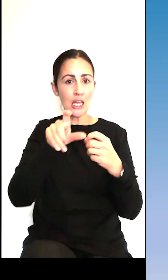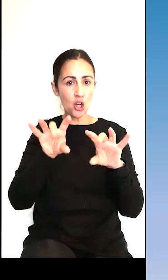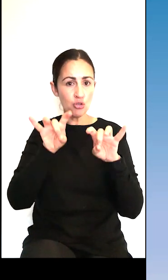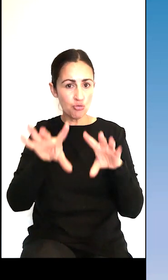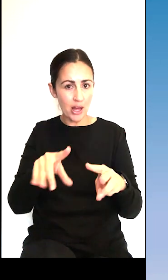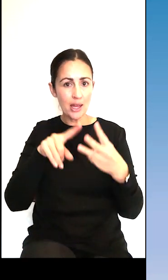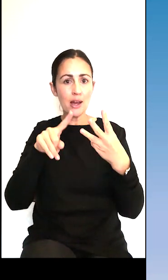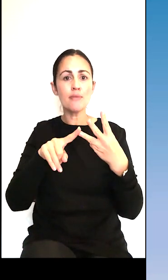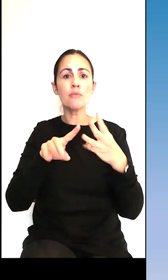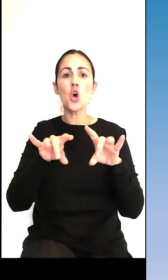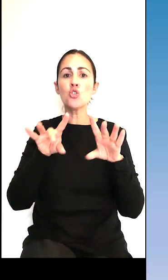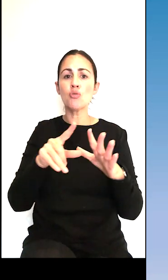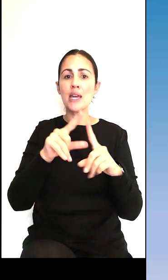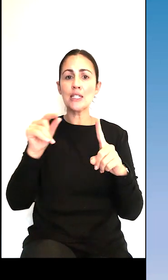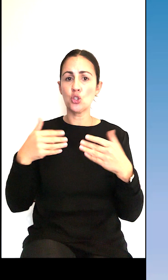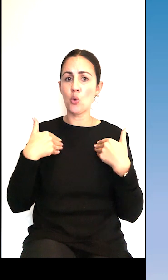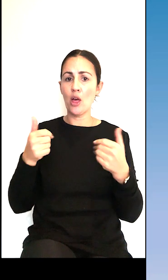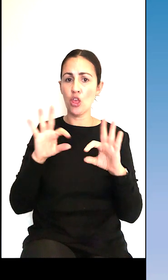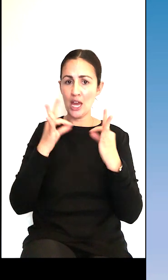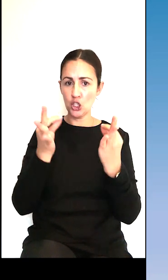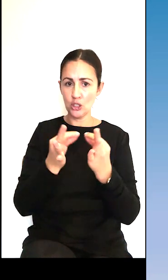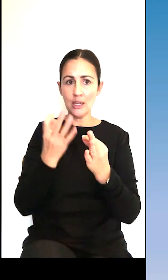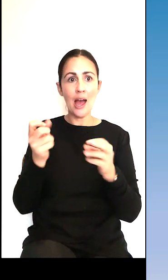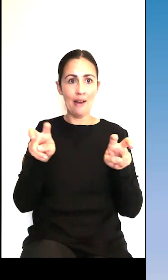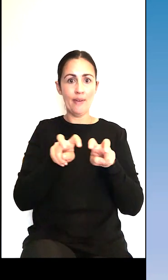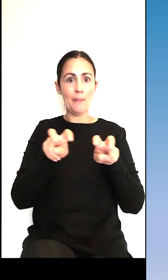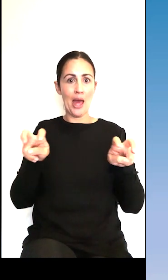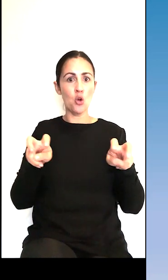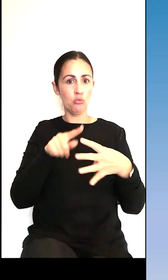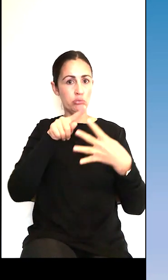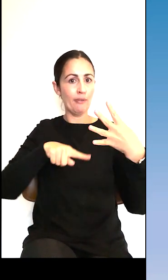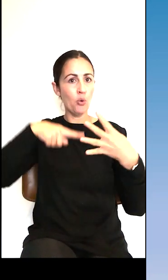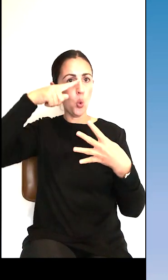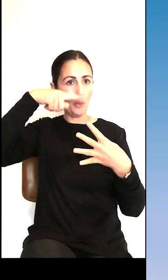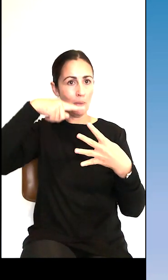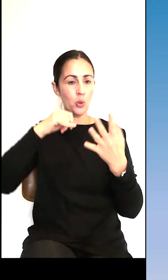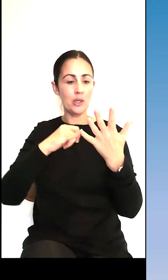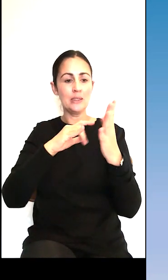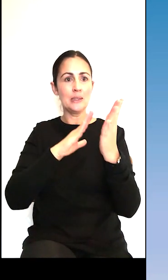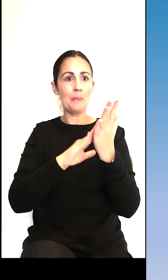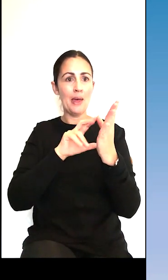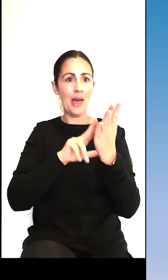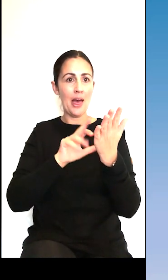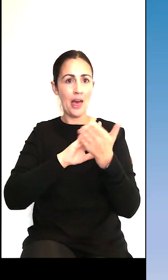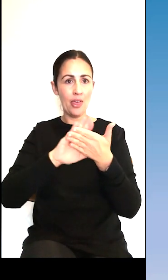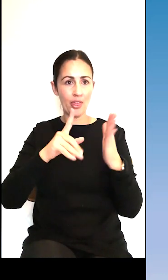We'll feature an expert panel, including Advance Care Planning Australia volunteer Community ambassador, Jenny Dexter, Carers Australia